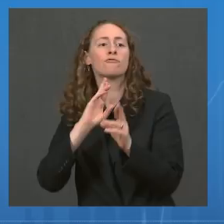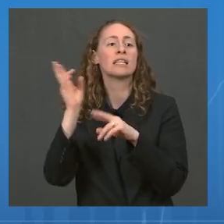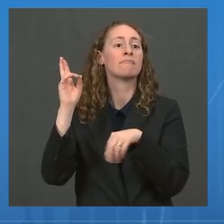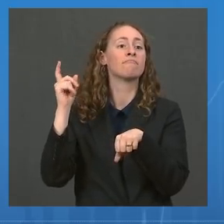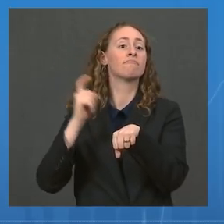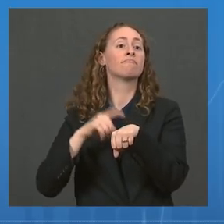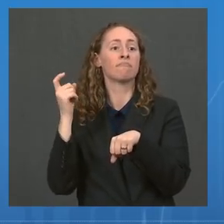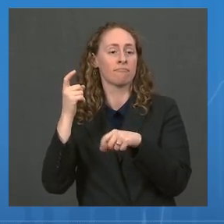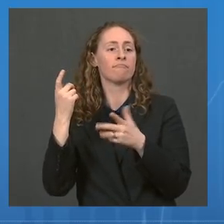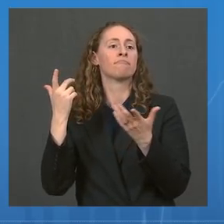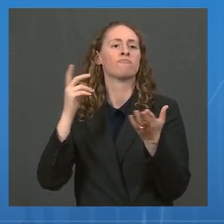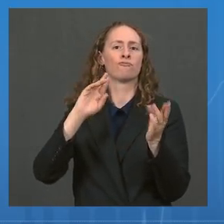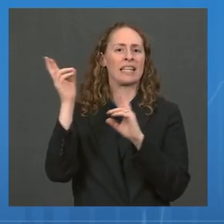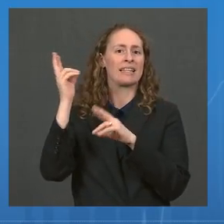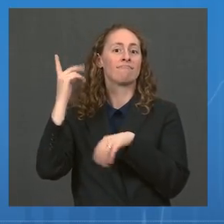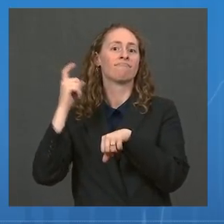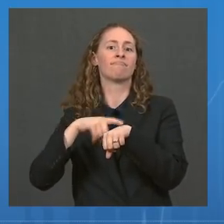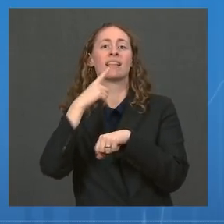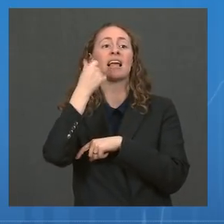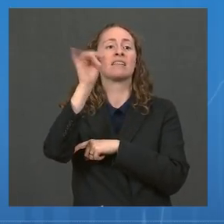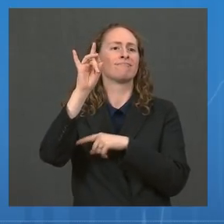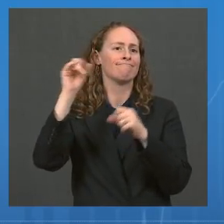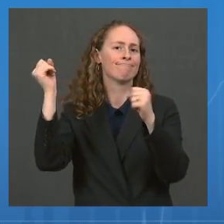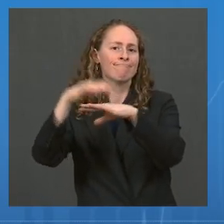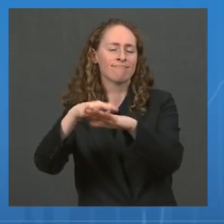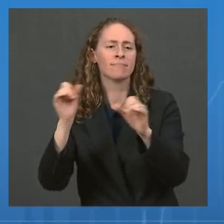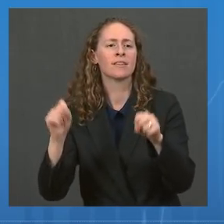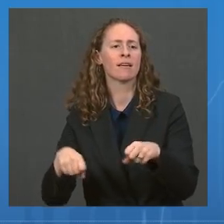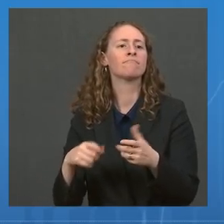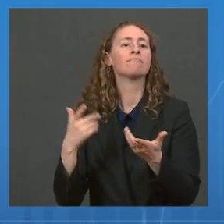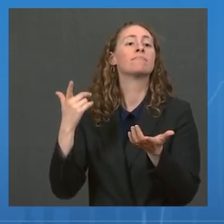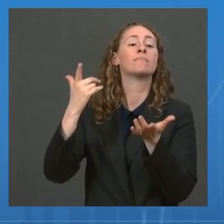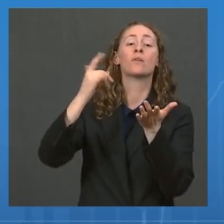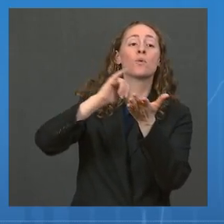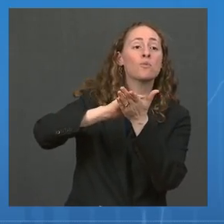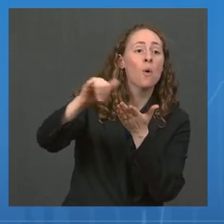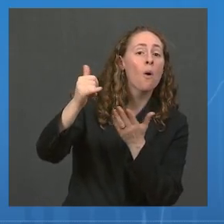And Colorado, along with New York, Ohio, and other states across the country